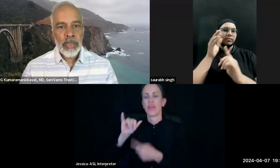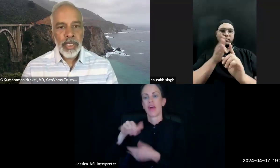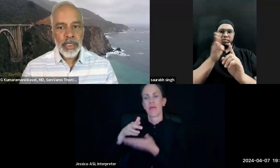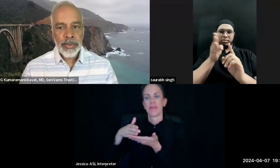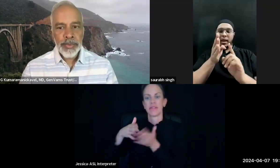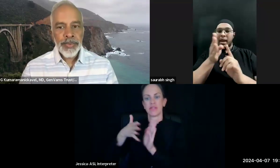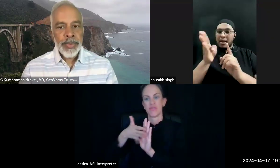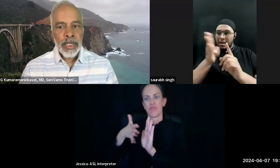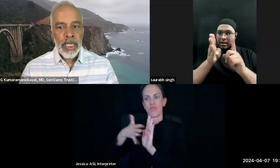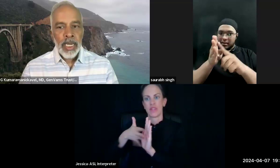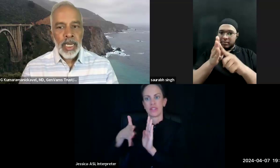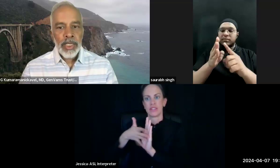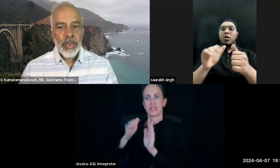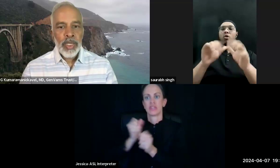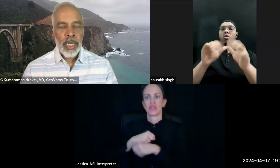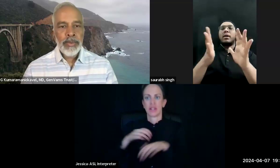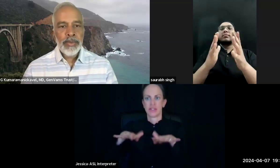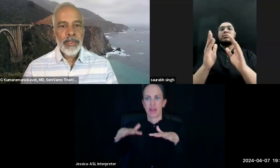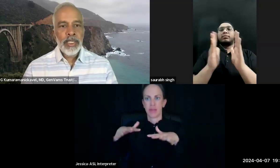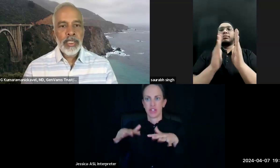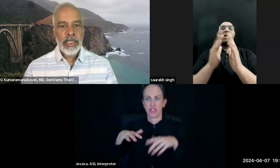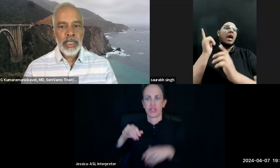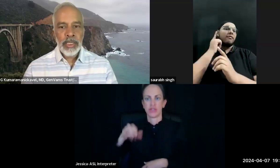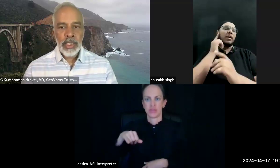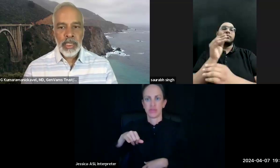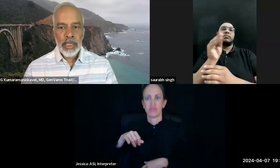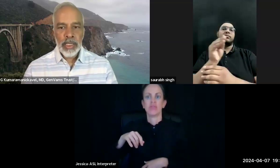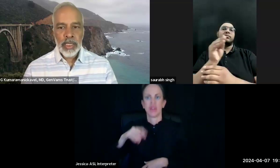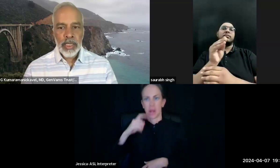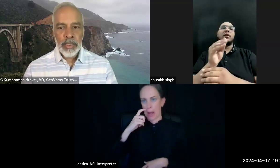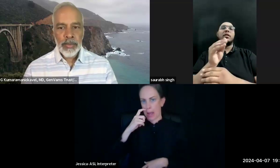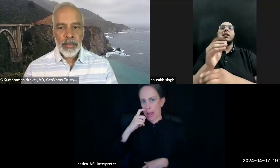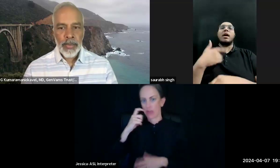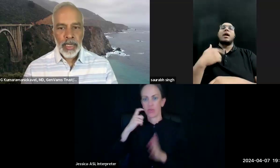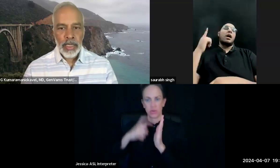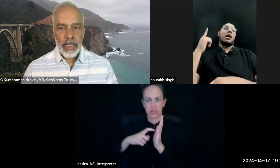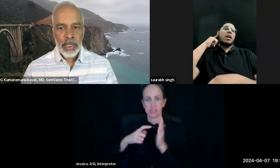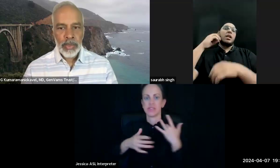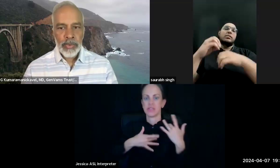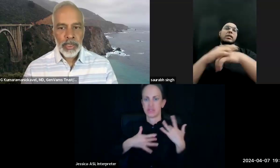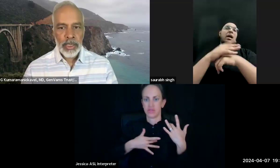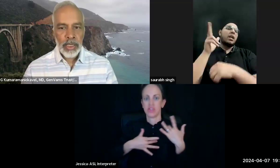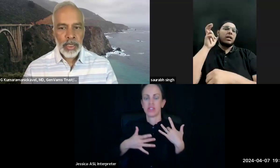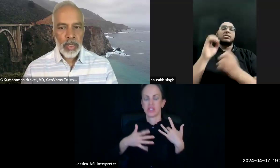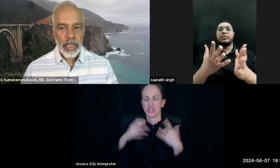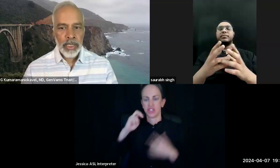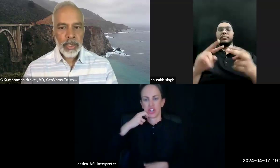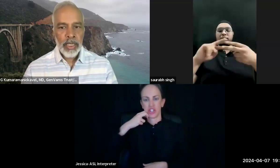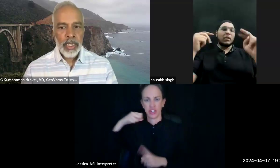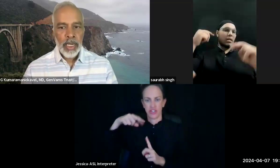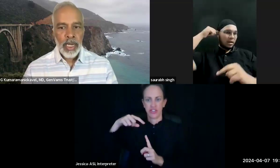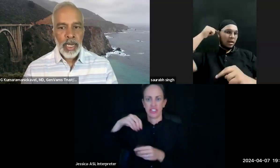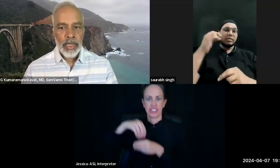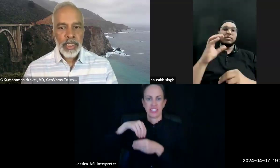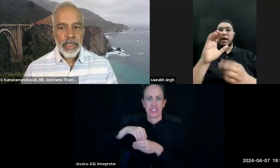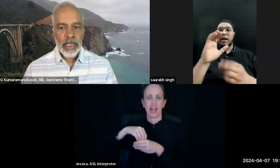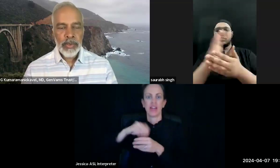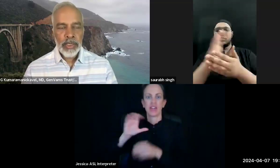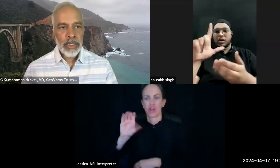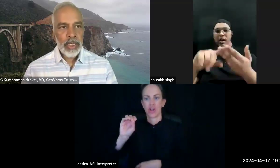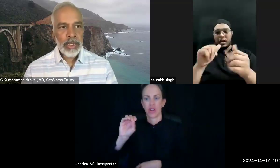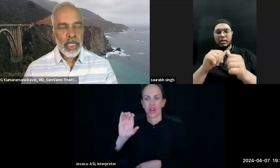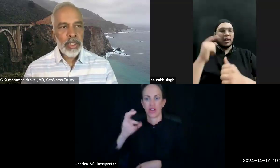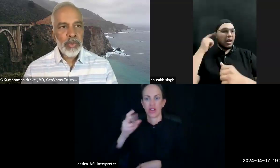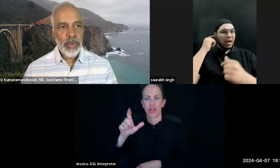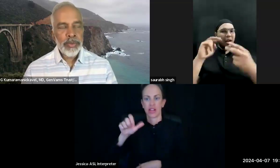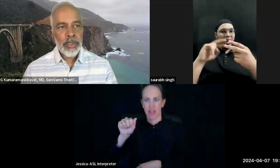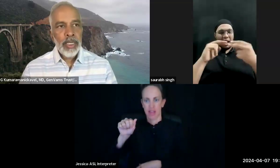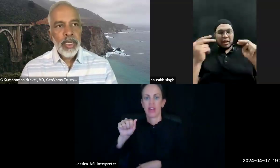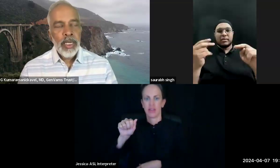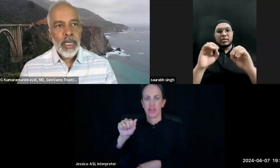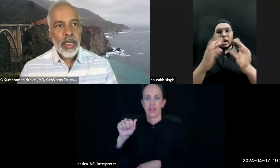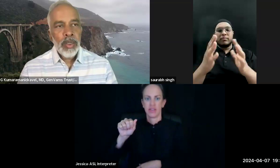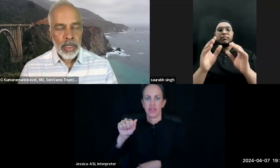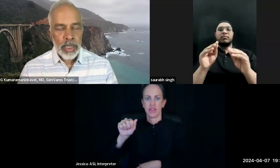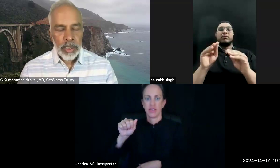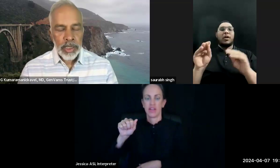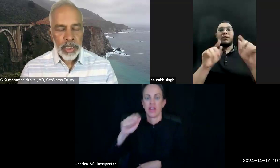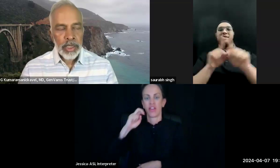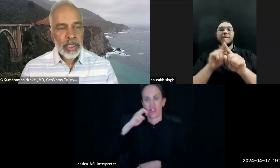vibration and you have sensory nerves in the cochlea. And these nerves start to move. The receptors